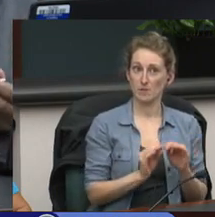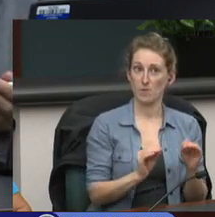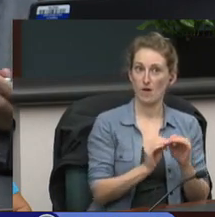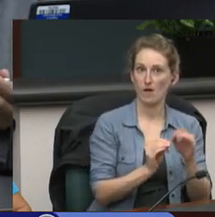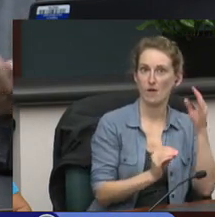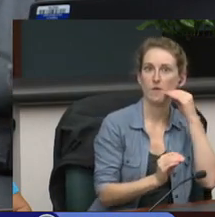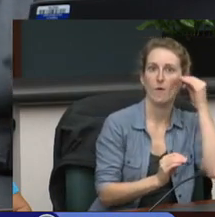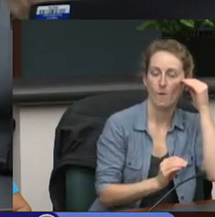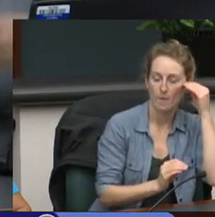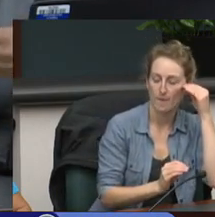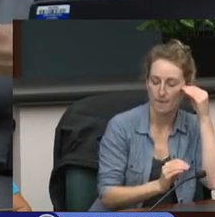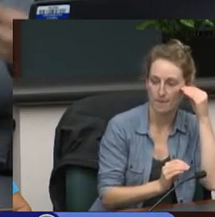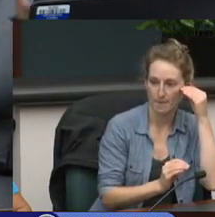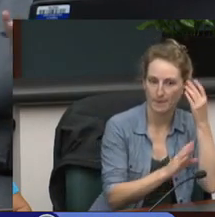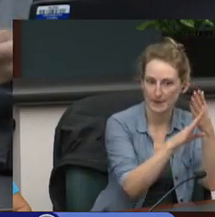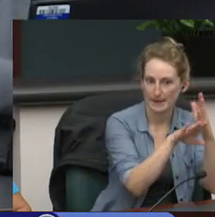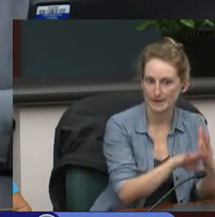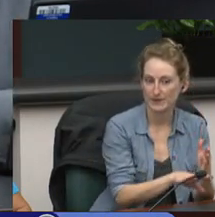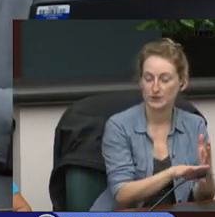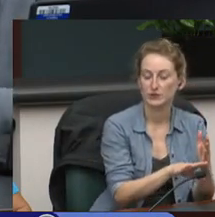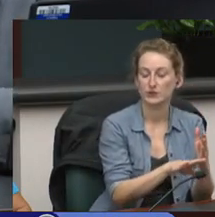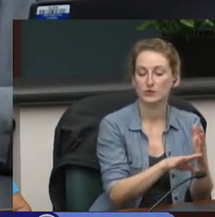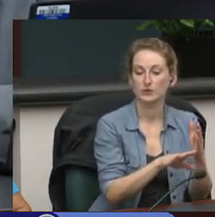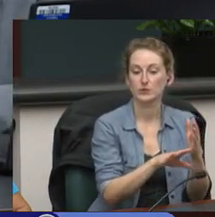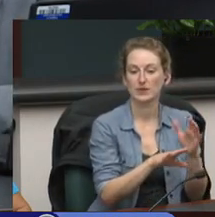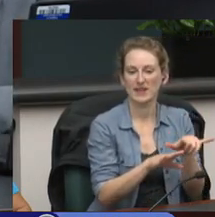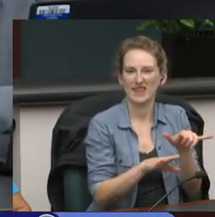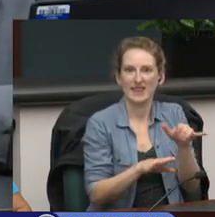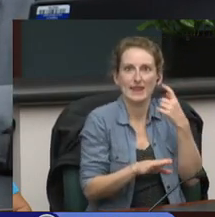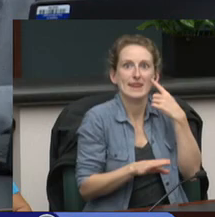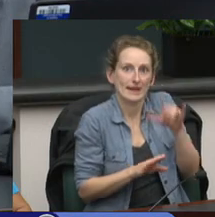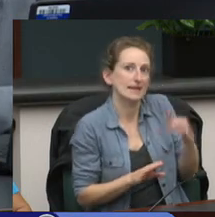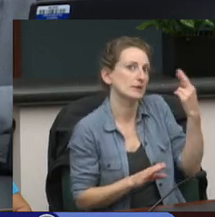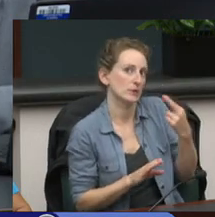two types I think is why it was left out initially okay